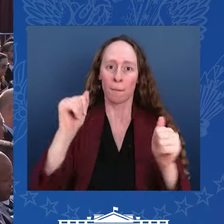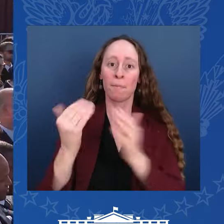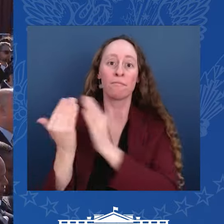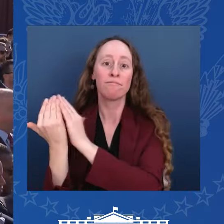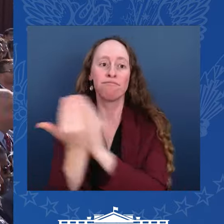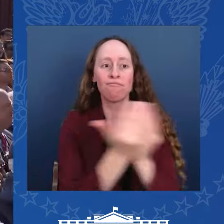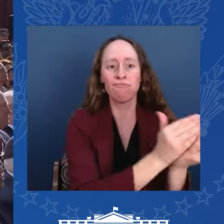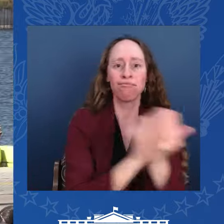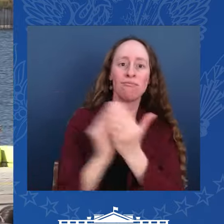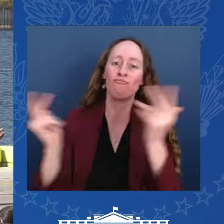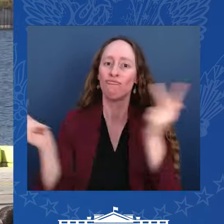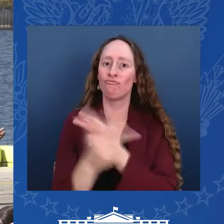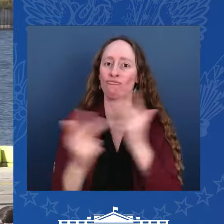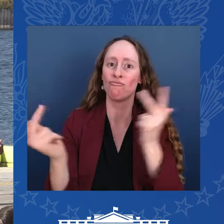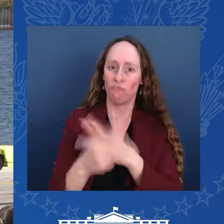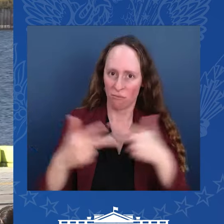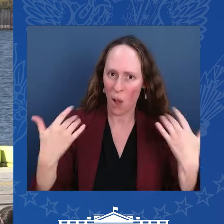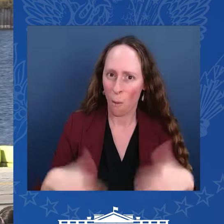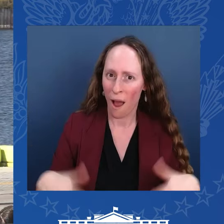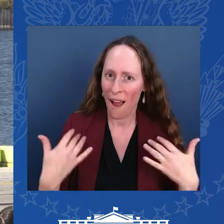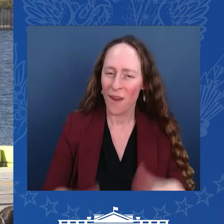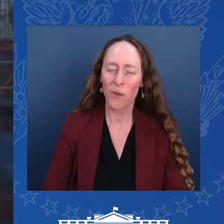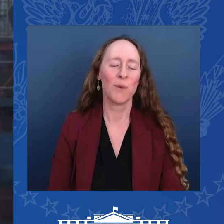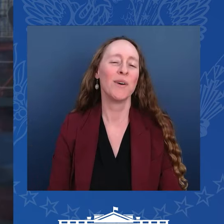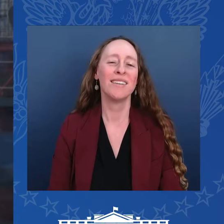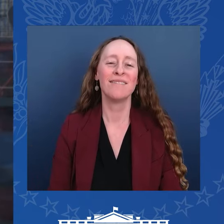On top of this administration, provided 60 million in federal funding